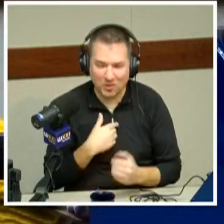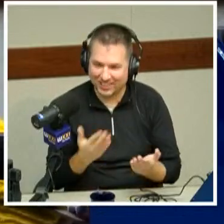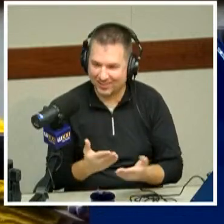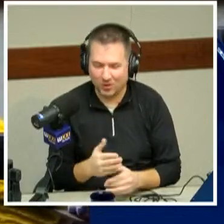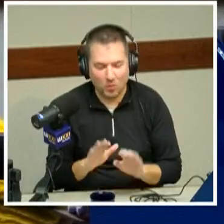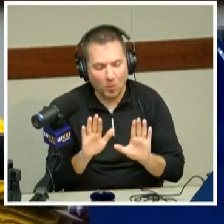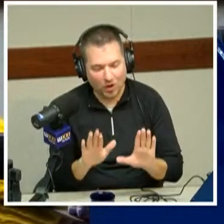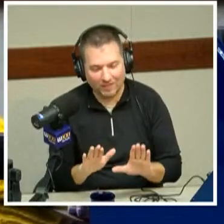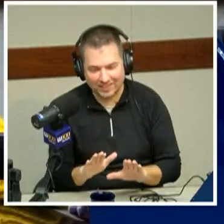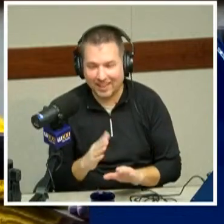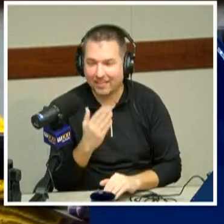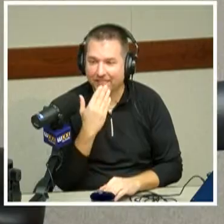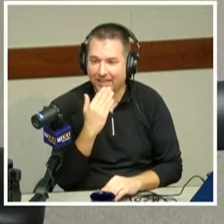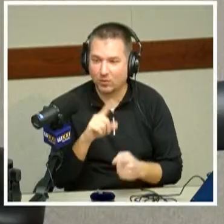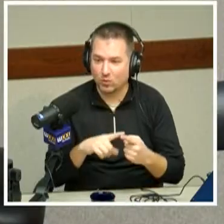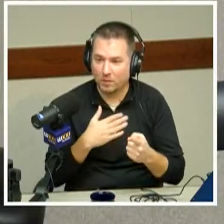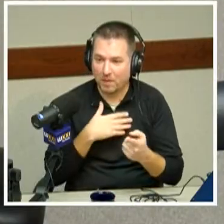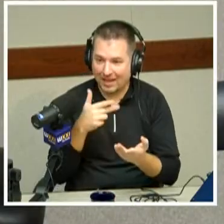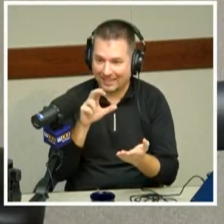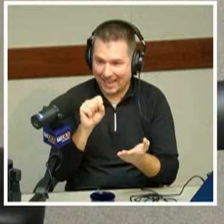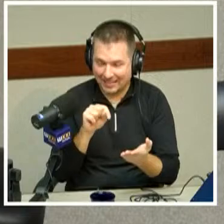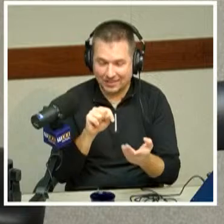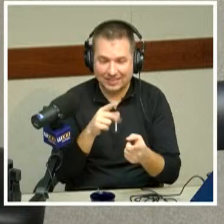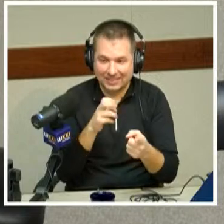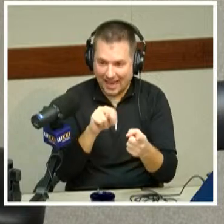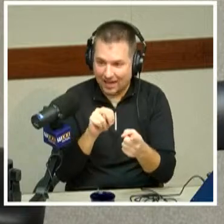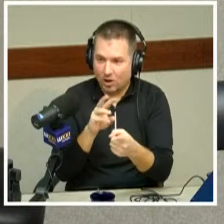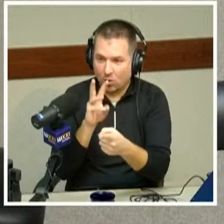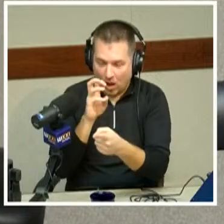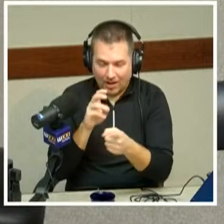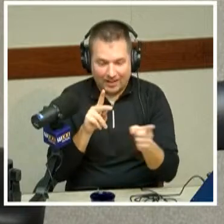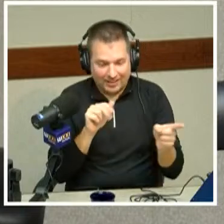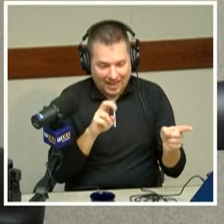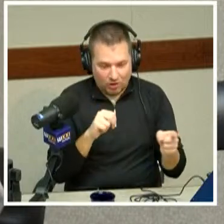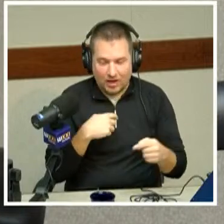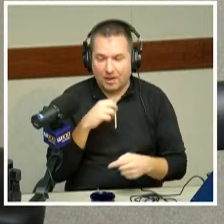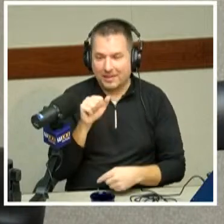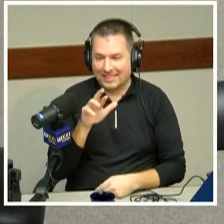wonderful thank you to my guests Jen Wyatt Karen and Byron I'm Sarah Murphy abam Monti sitting in